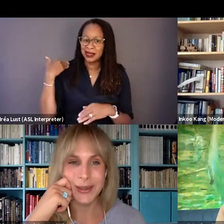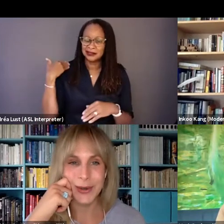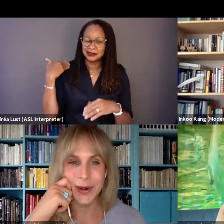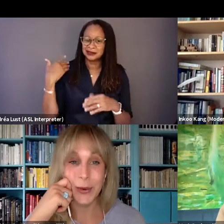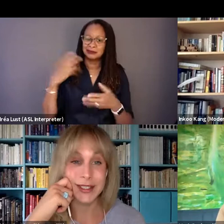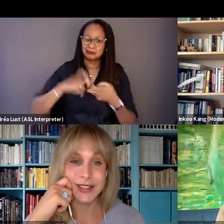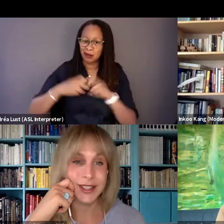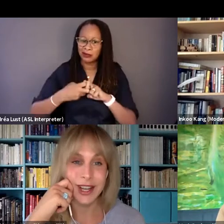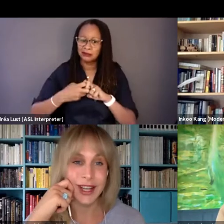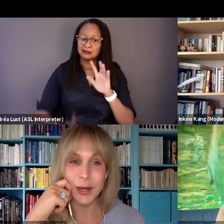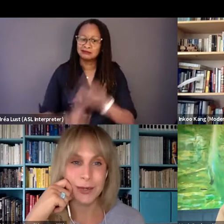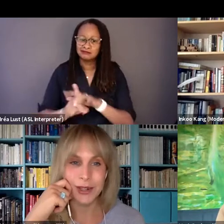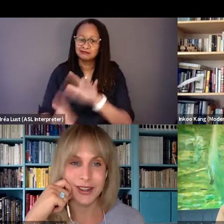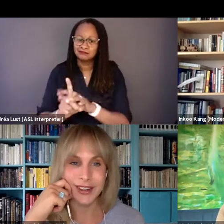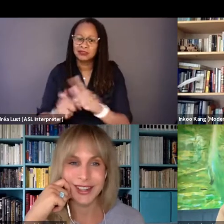that were always gonna catch up to her.